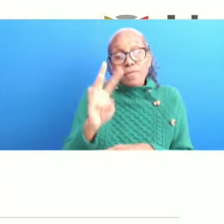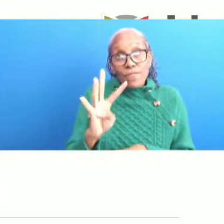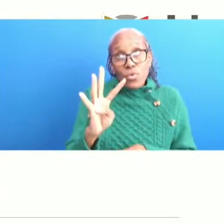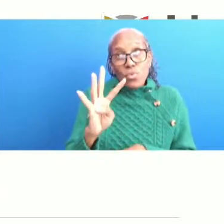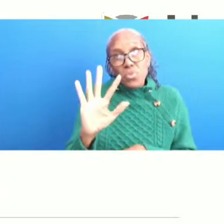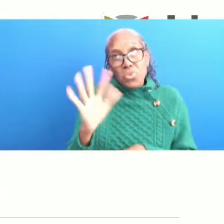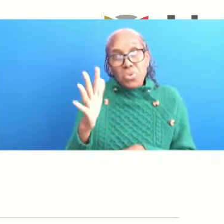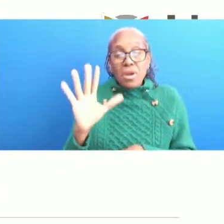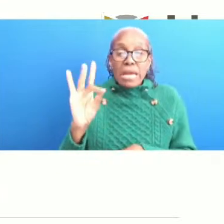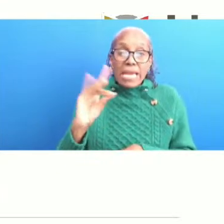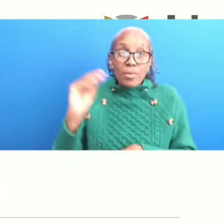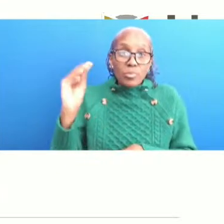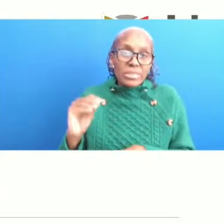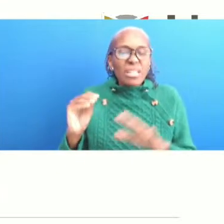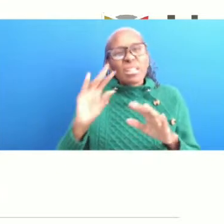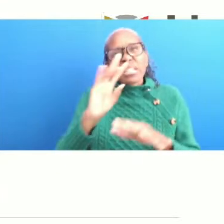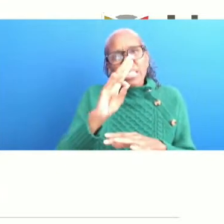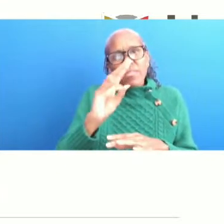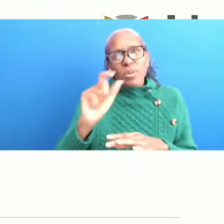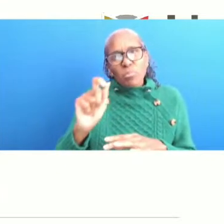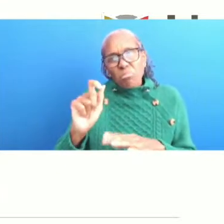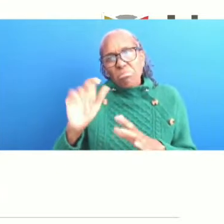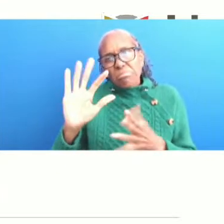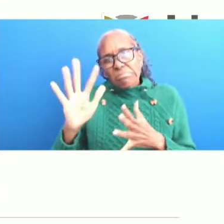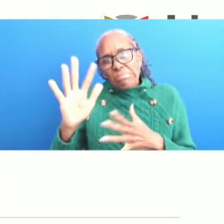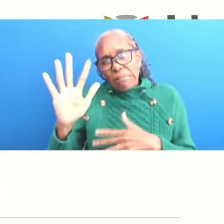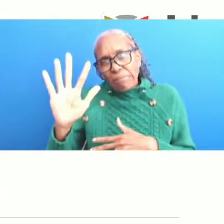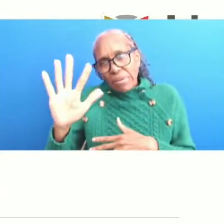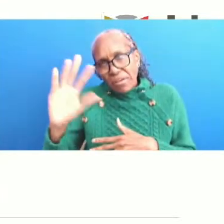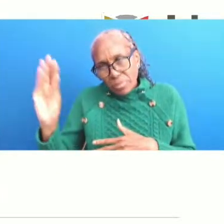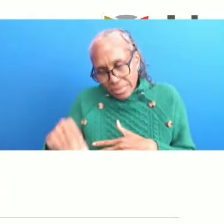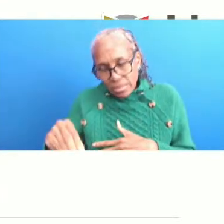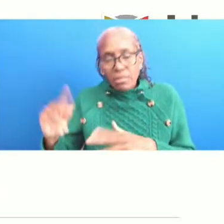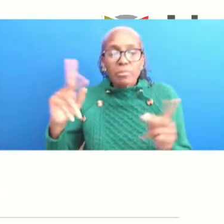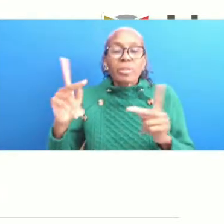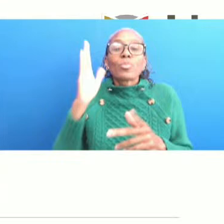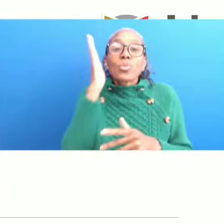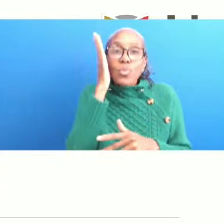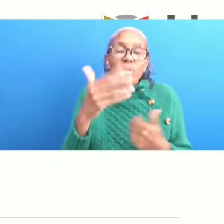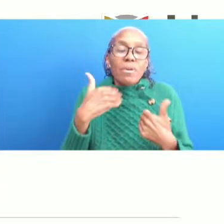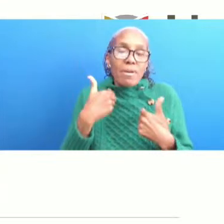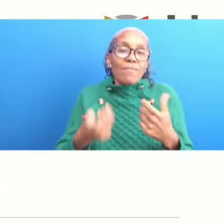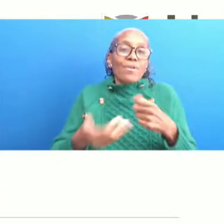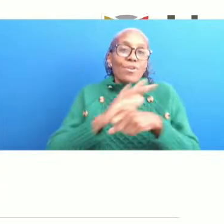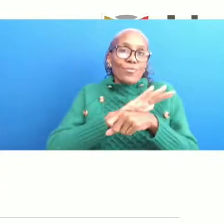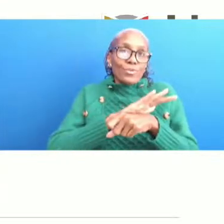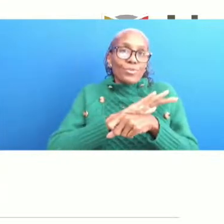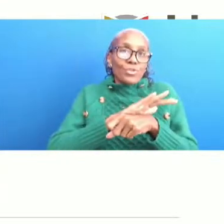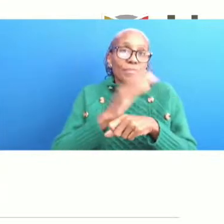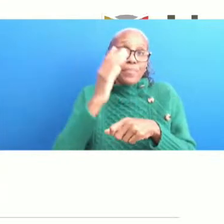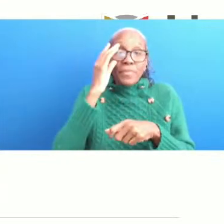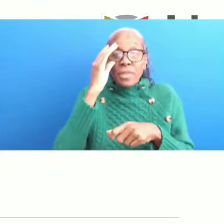AND SO WE ESTIMATE THAT IN 2024